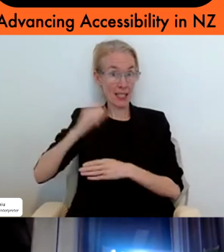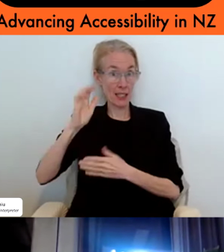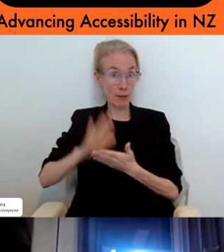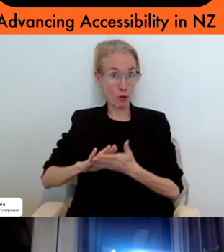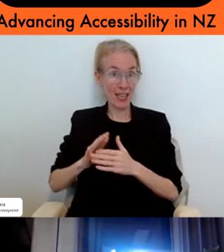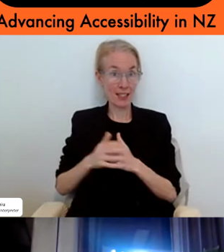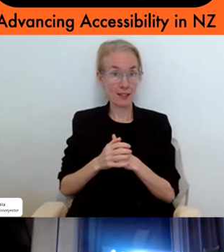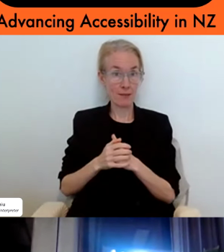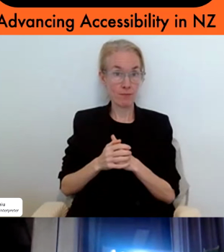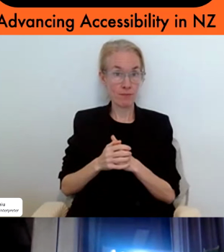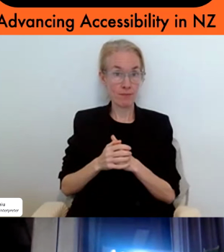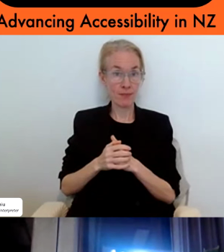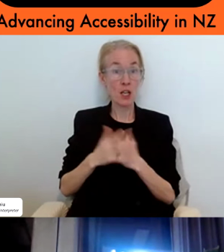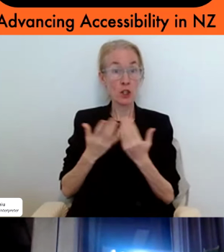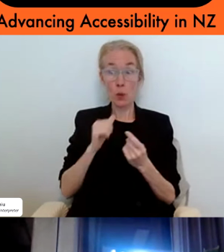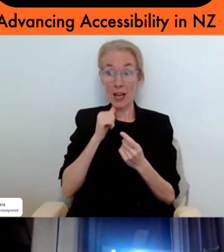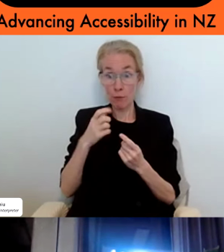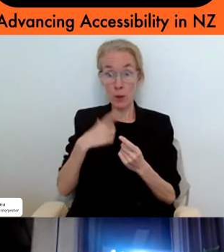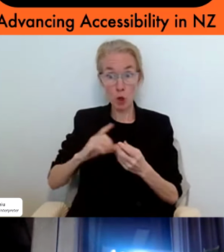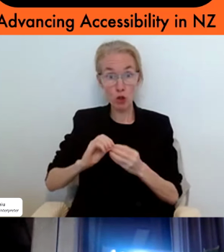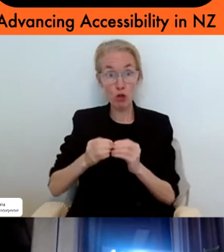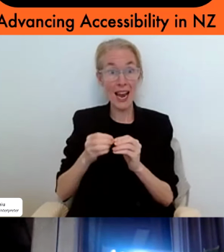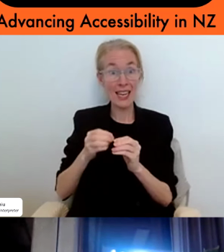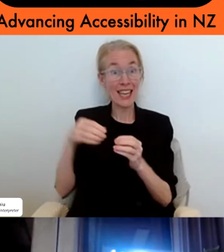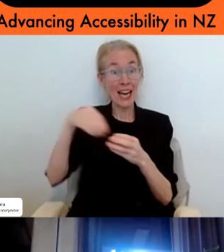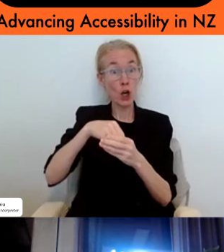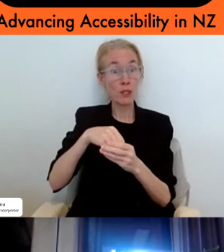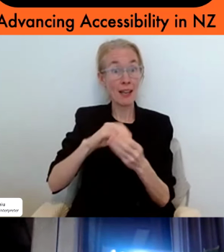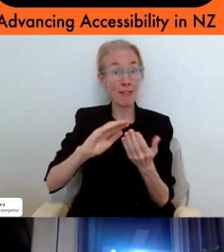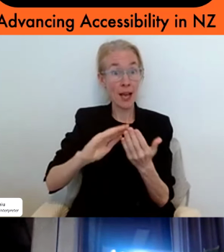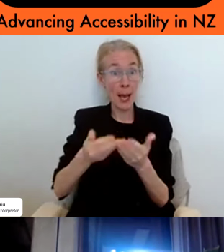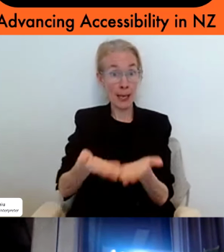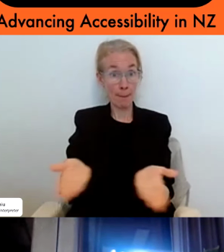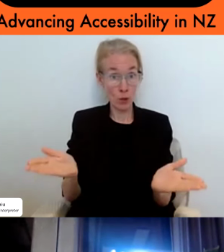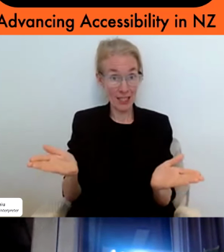that inclusive community, great that the actual masterplanning